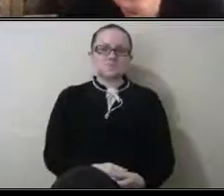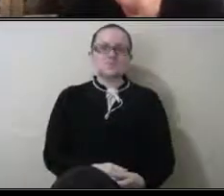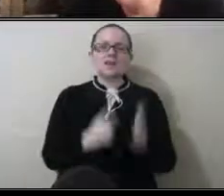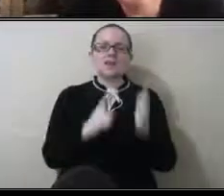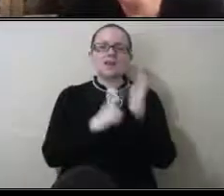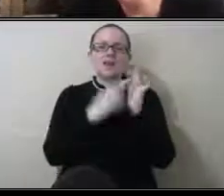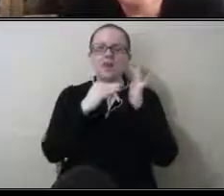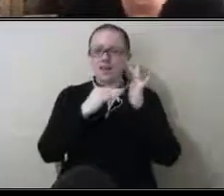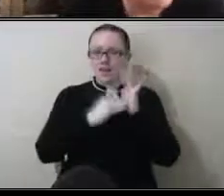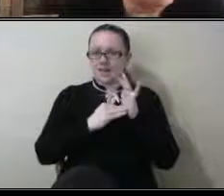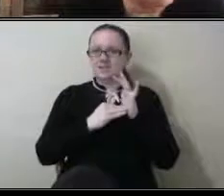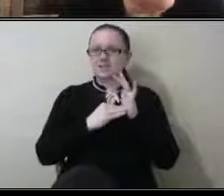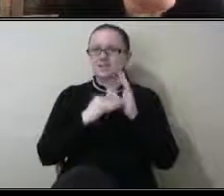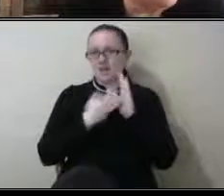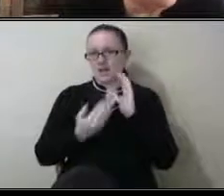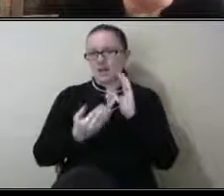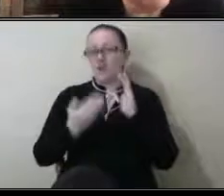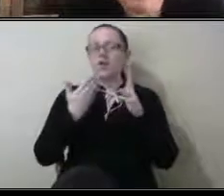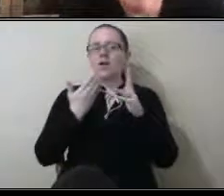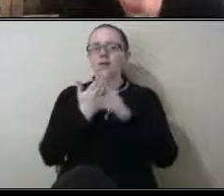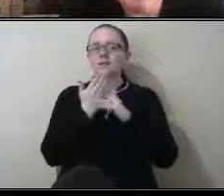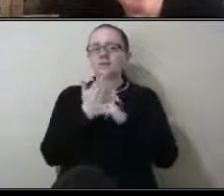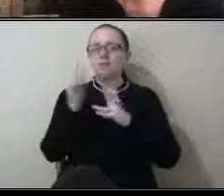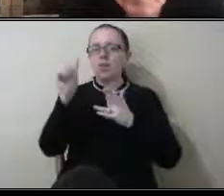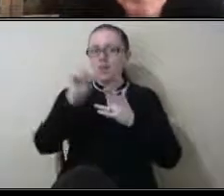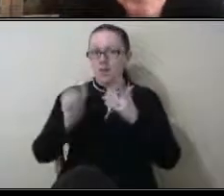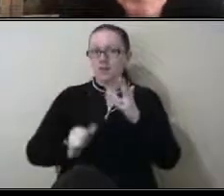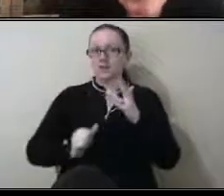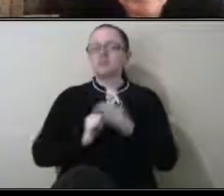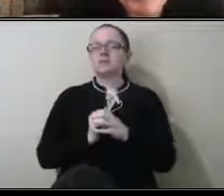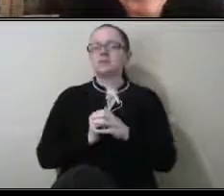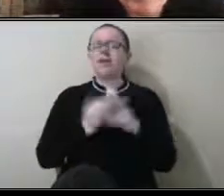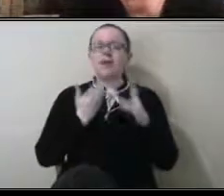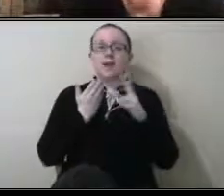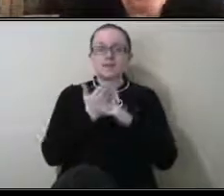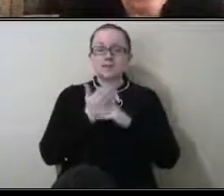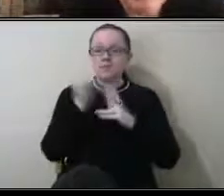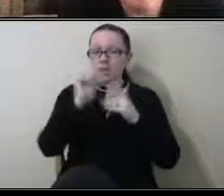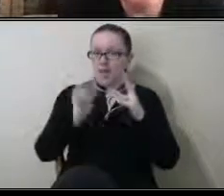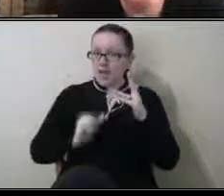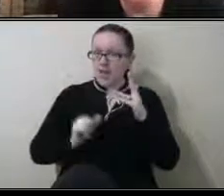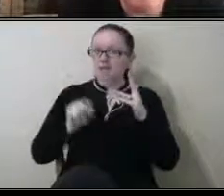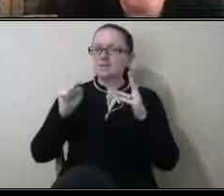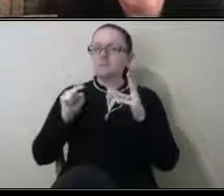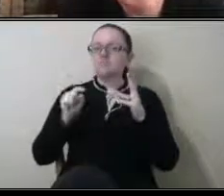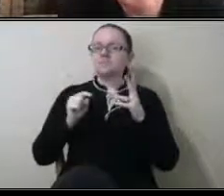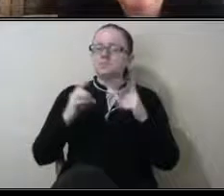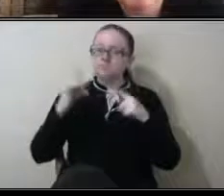come to you and accessible arts um so accessible arts has obviously been a really important partner